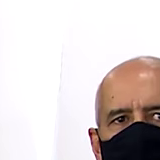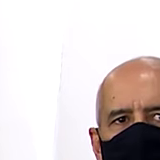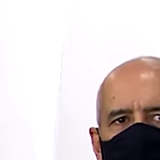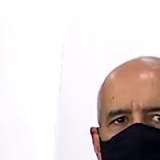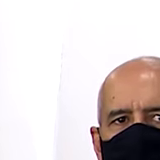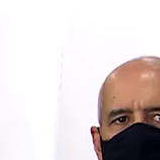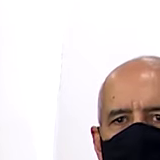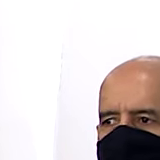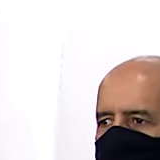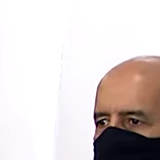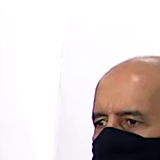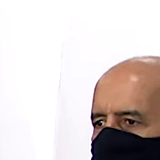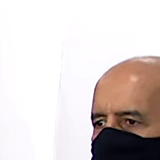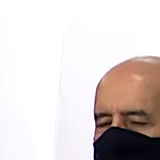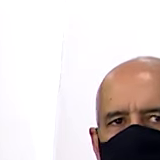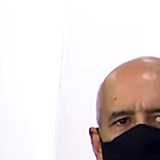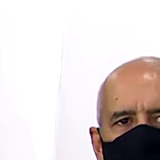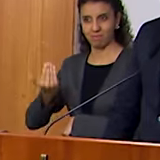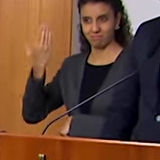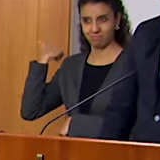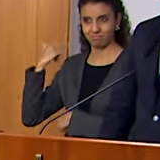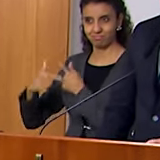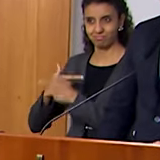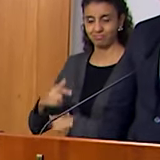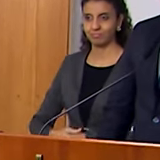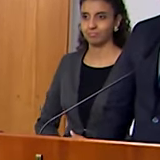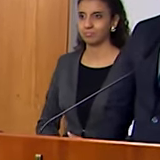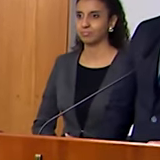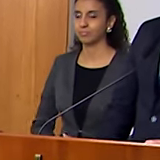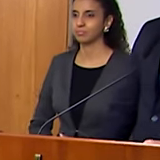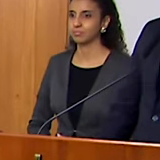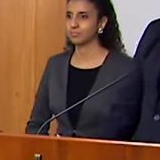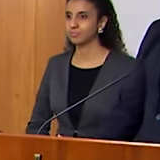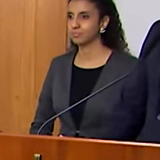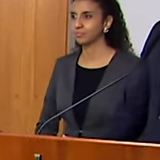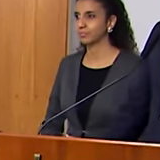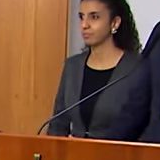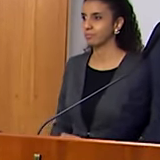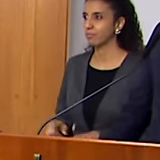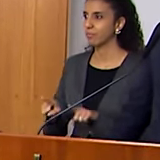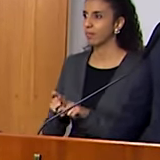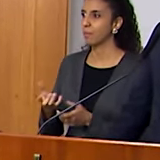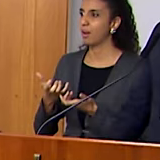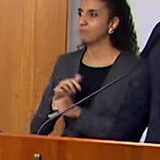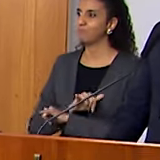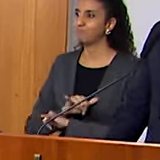a classmate of mine, I would also like to aknowledge some friends who have helped me along the way,